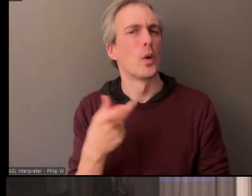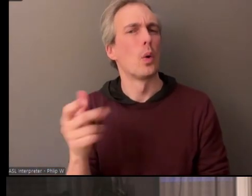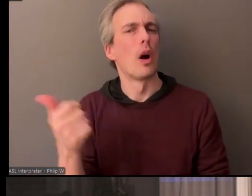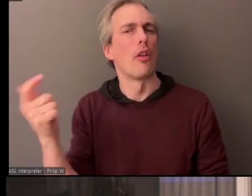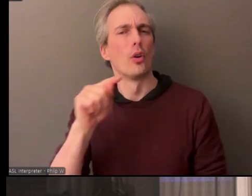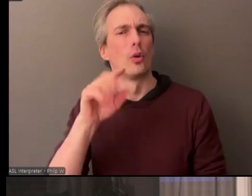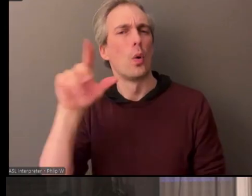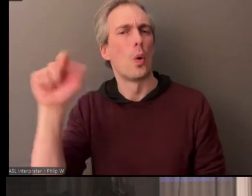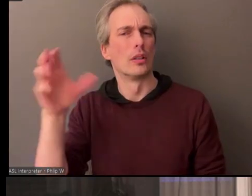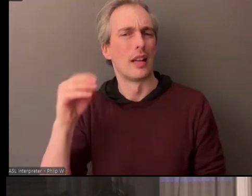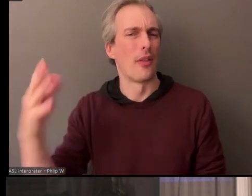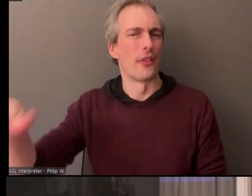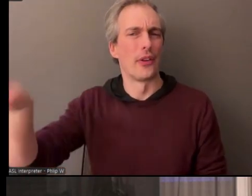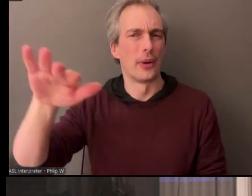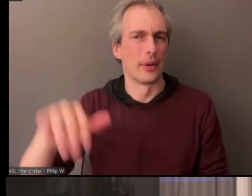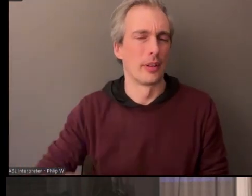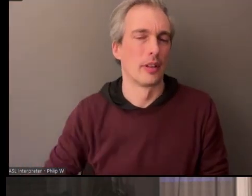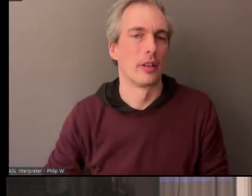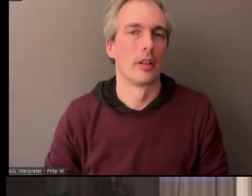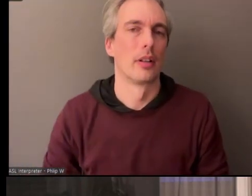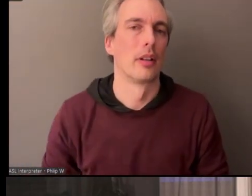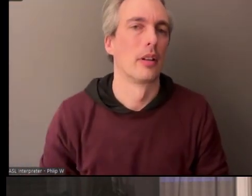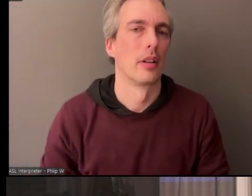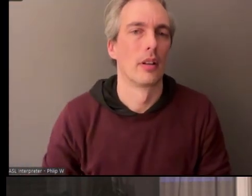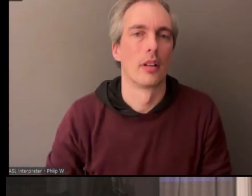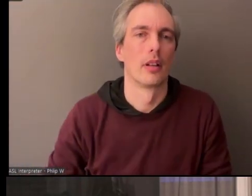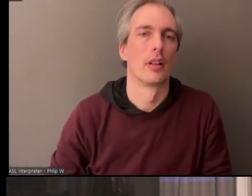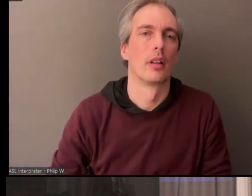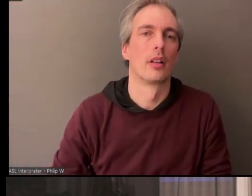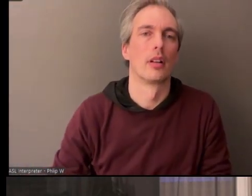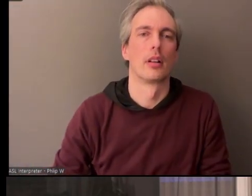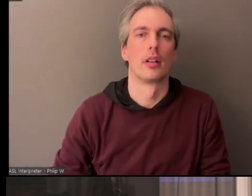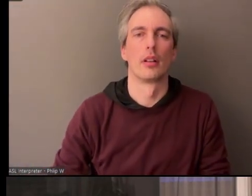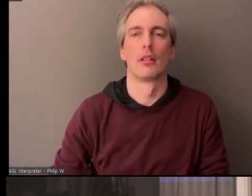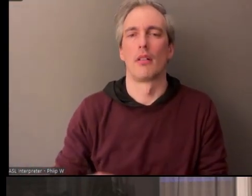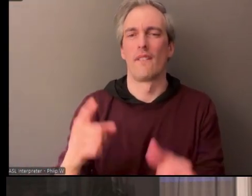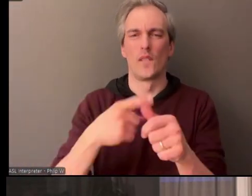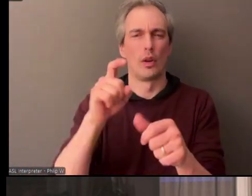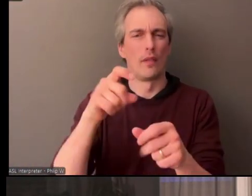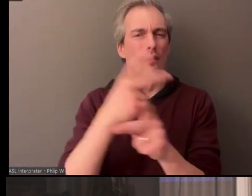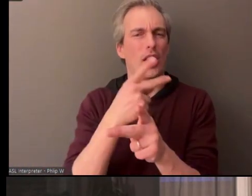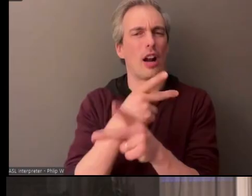Here we go. So... First of all, you've got to figure out what you're making. We're talking about that button in our shopping cart. So...